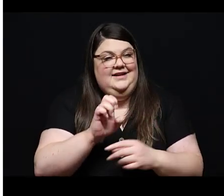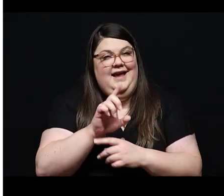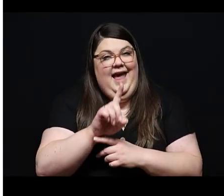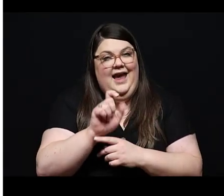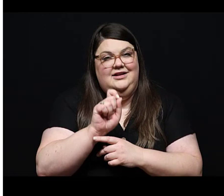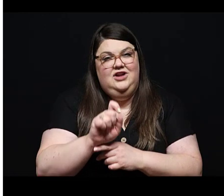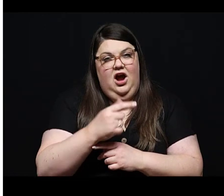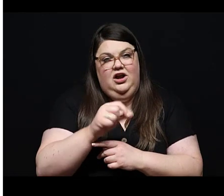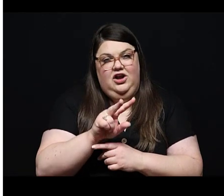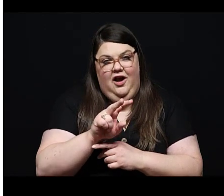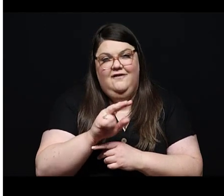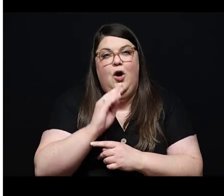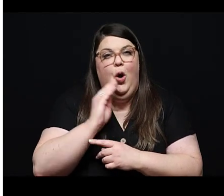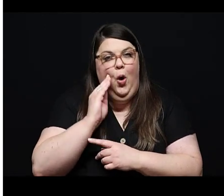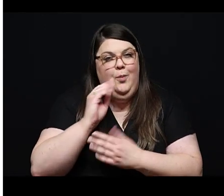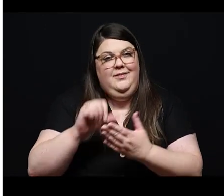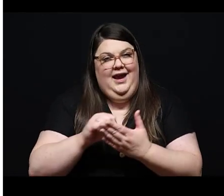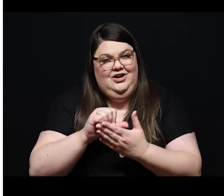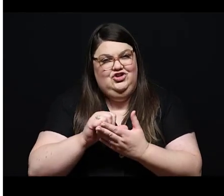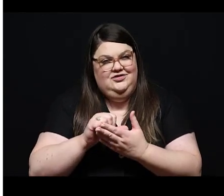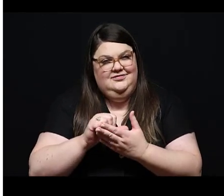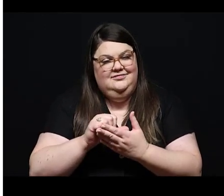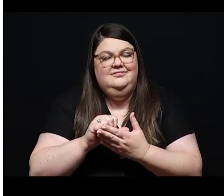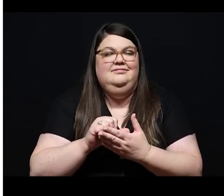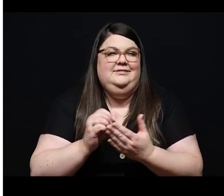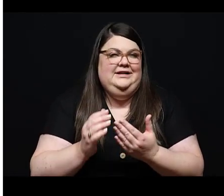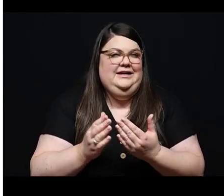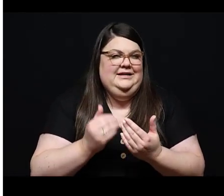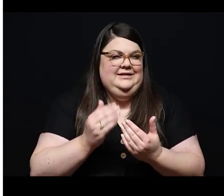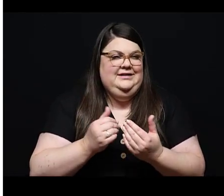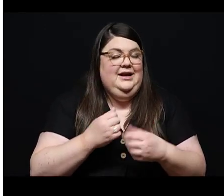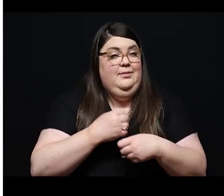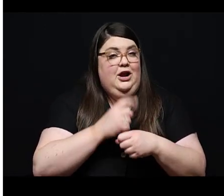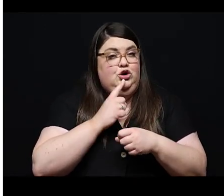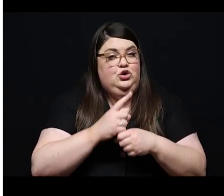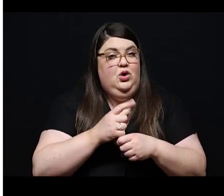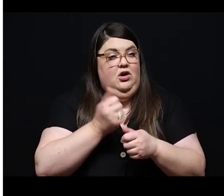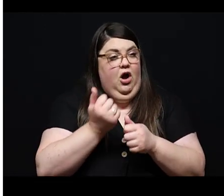Make sure all links are unique to distinguish them from one another throughout the document.